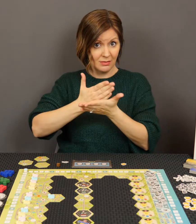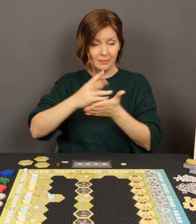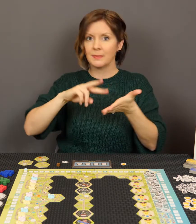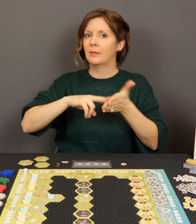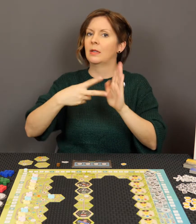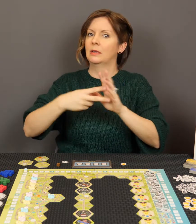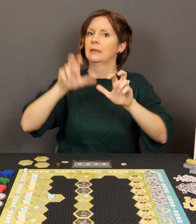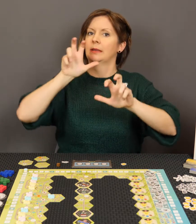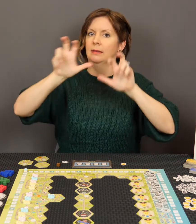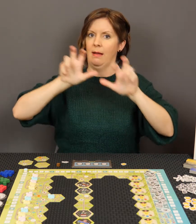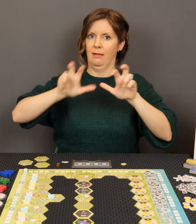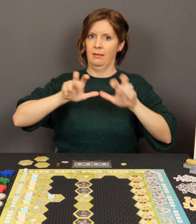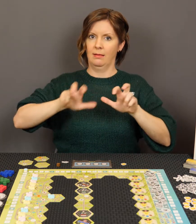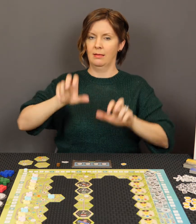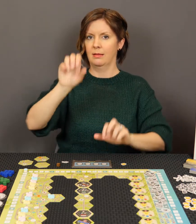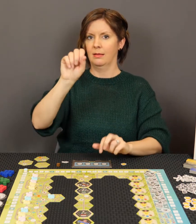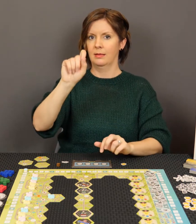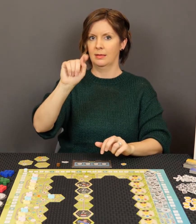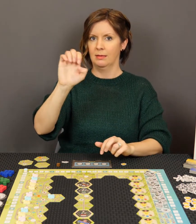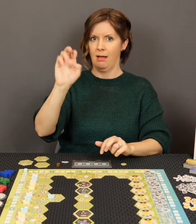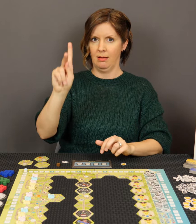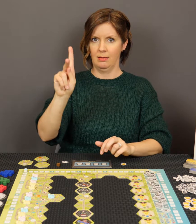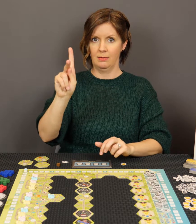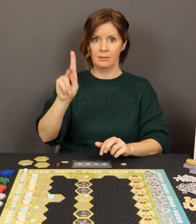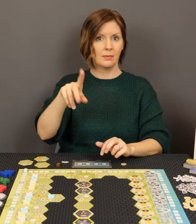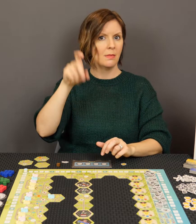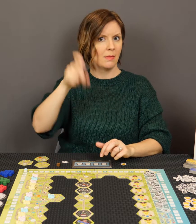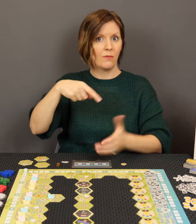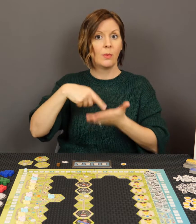The town stop means stocks.